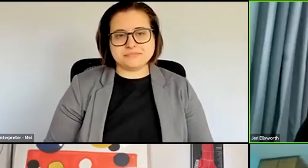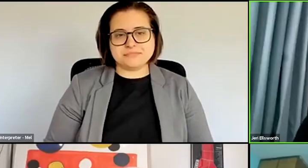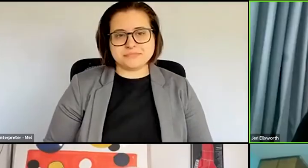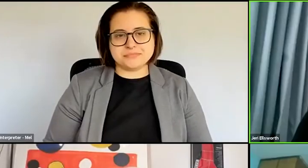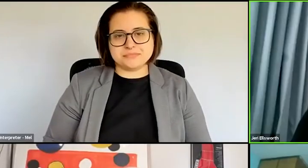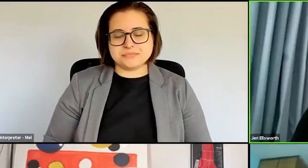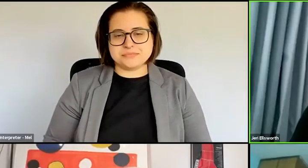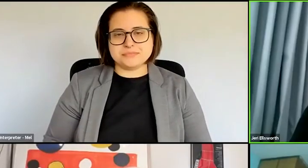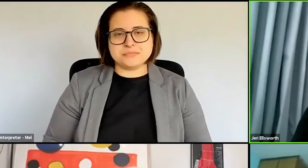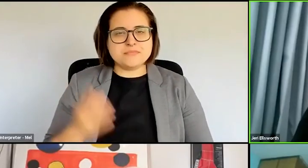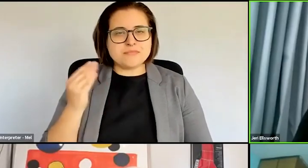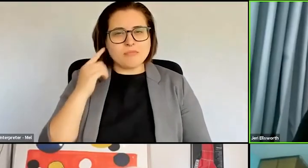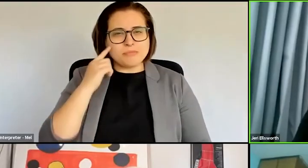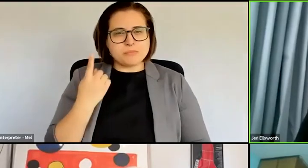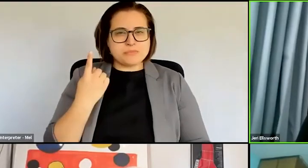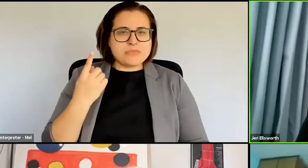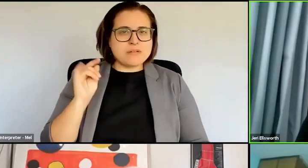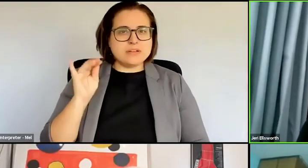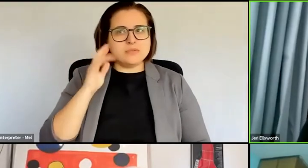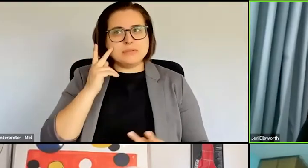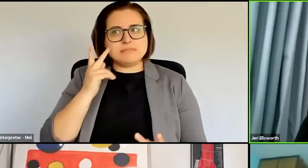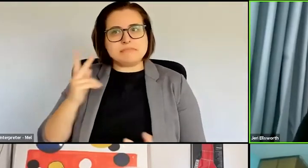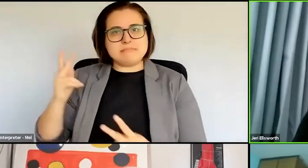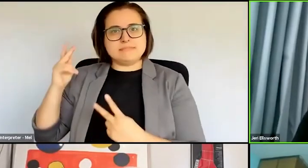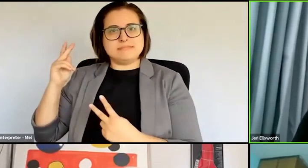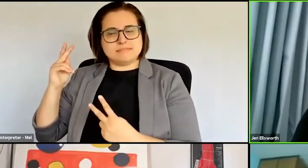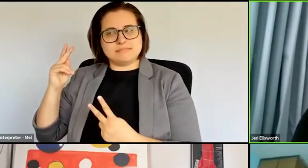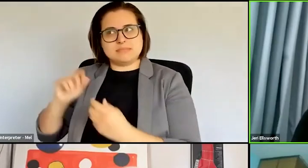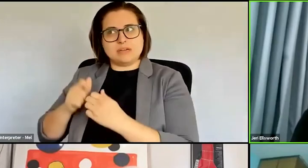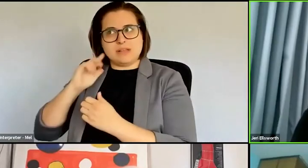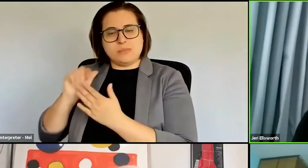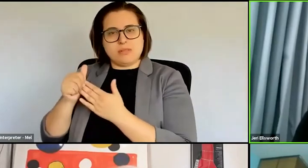bit can lead us to what we want - we need to do in the future: you look at older technology, they got